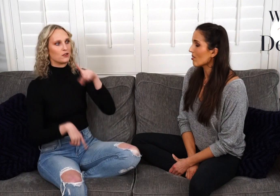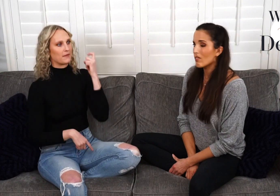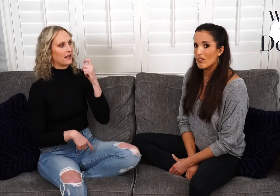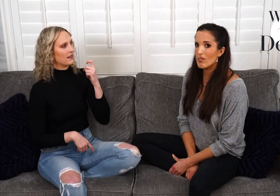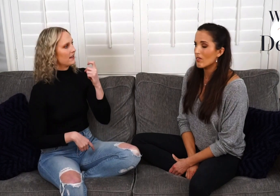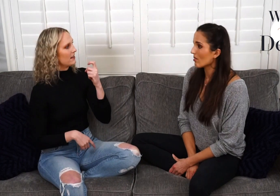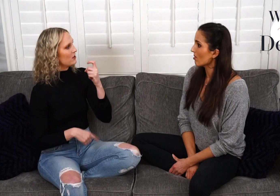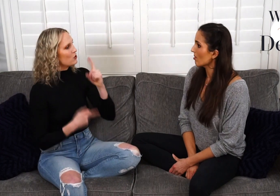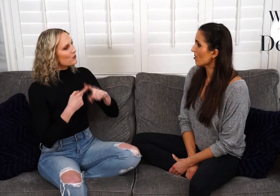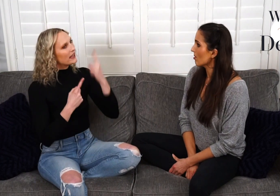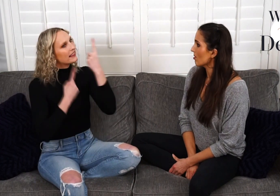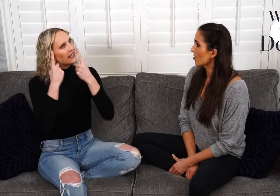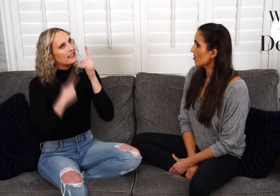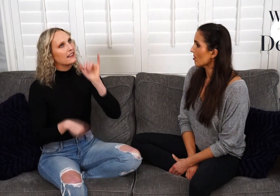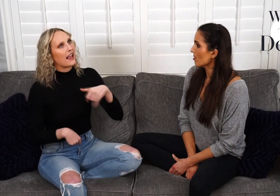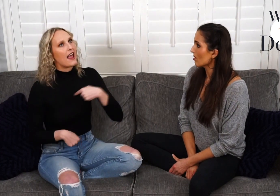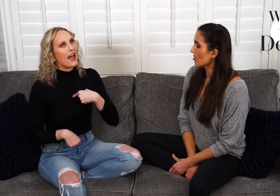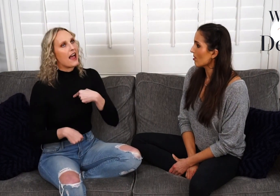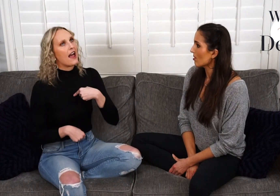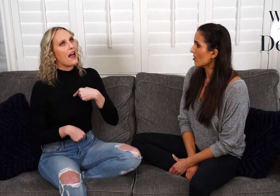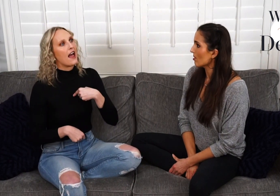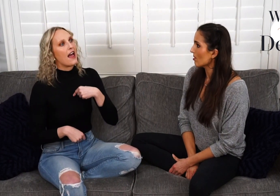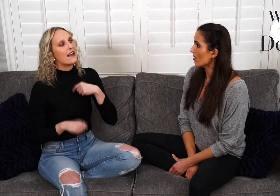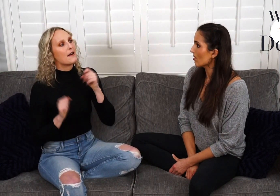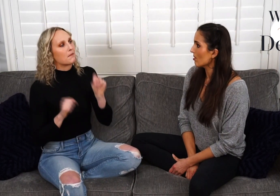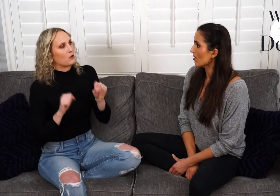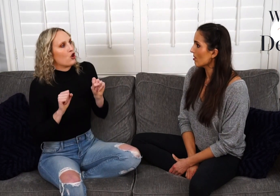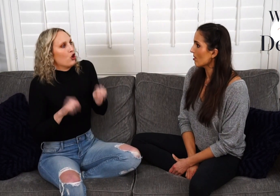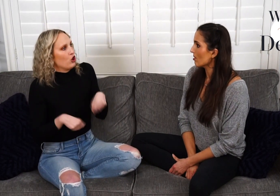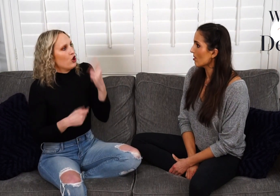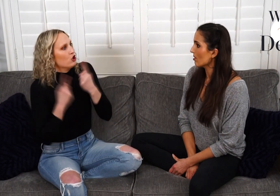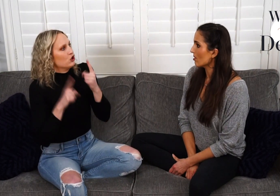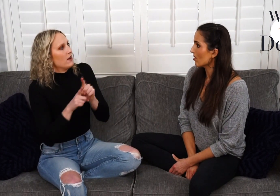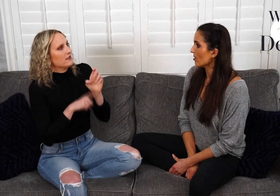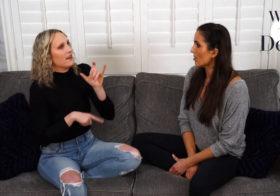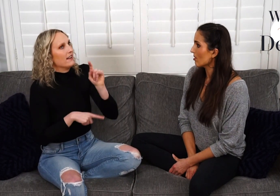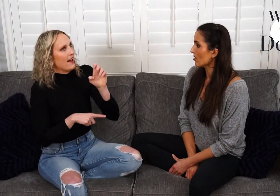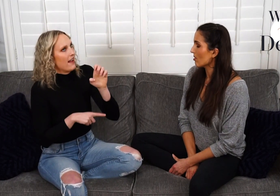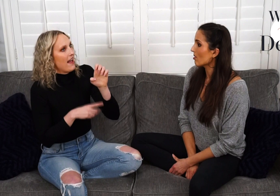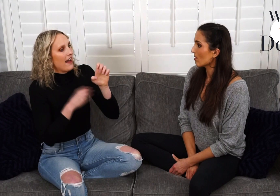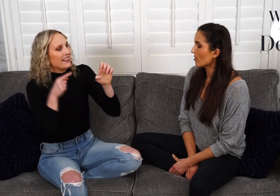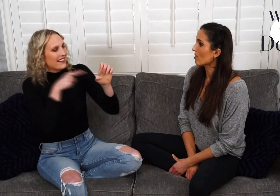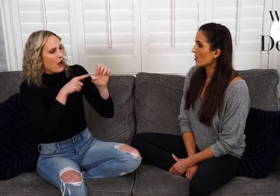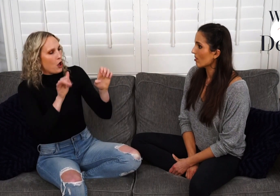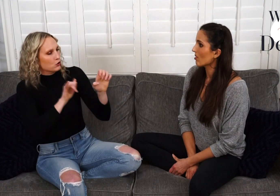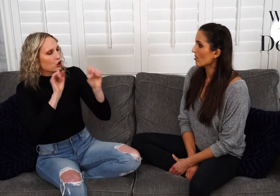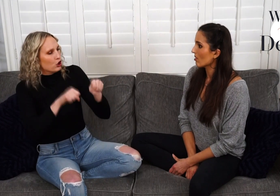conversation because to even think that I could be considered as an elite, but that term can